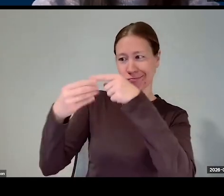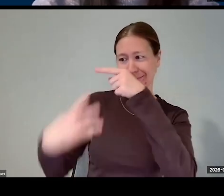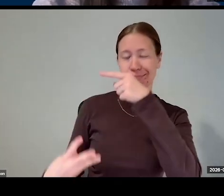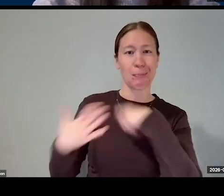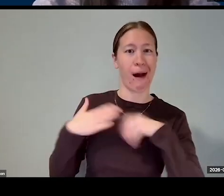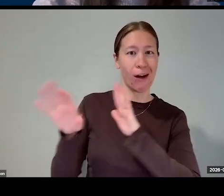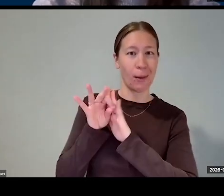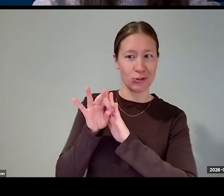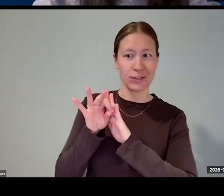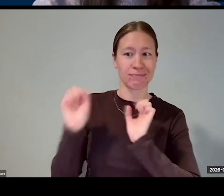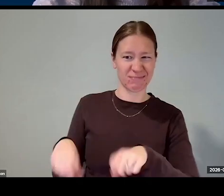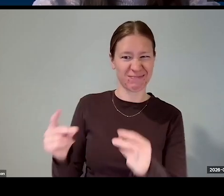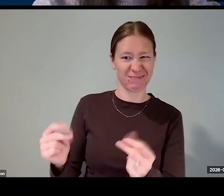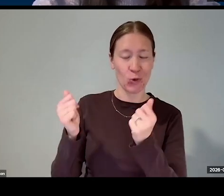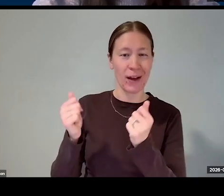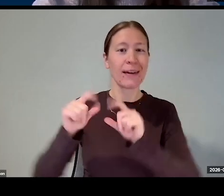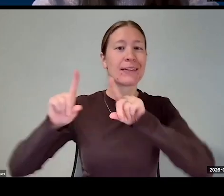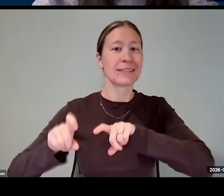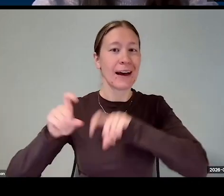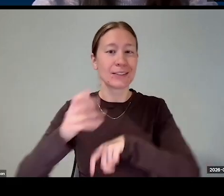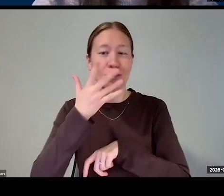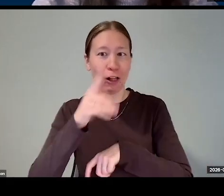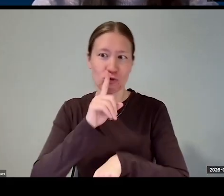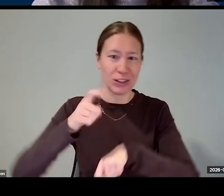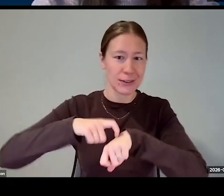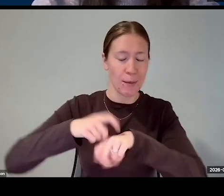to check the colors in the slide deck in real time.